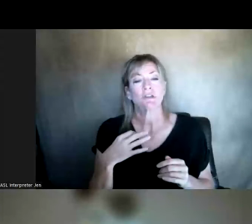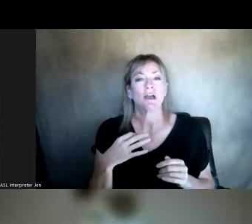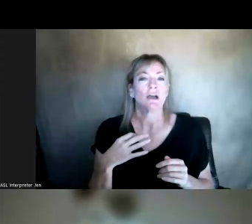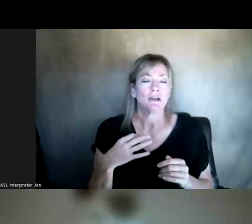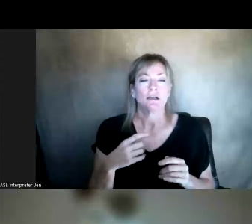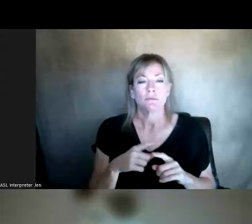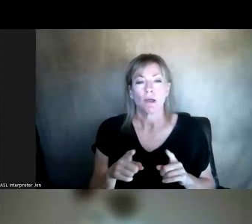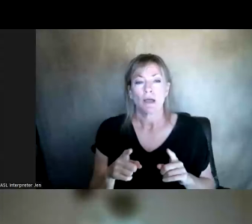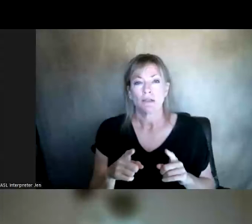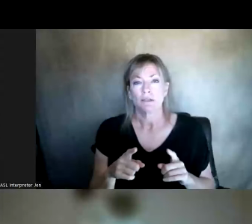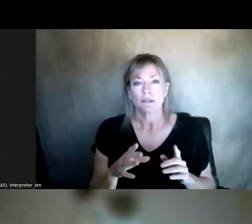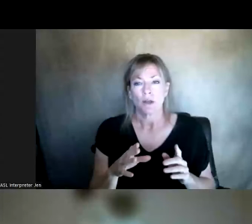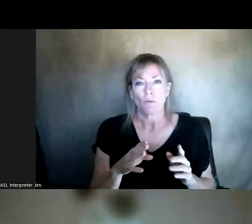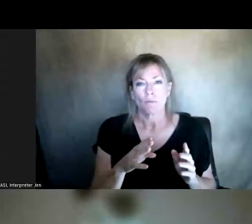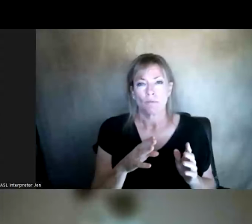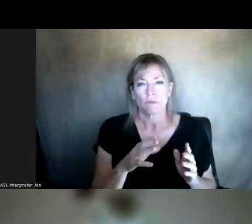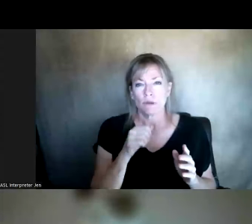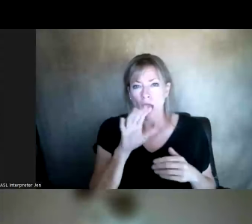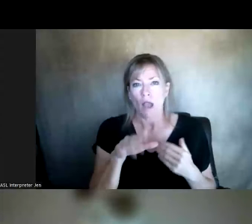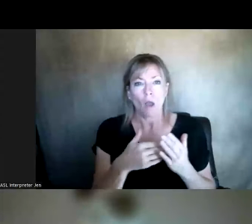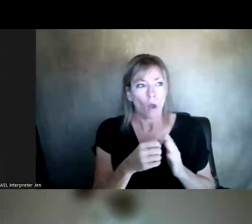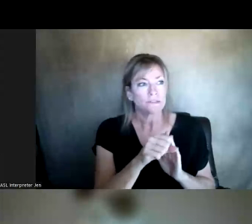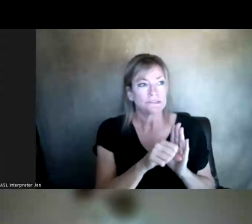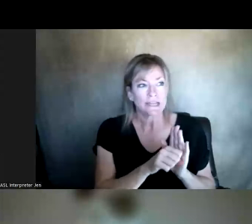THERE IS BAY IN THE BOX. NOT ALL STATES INCORPORATE THAT.